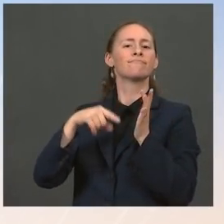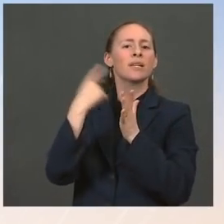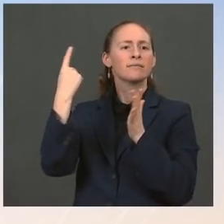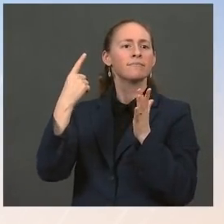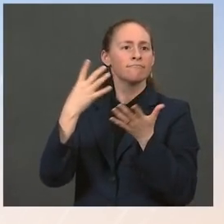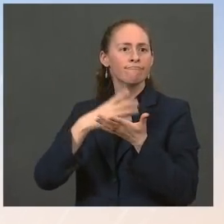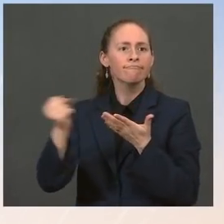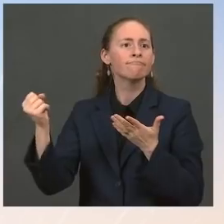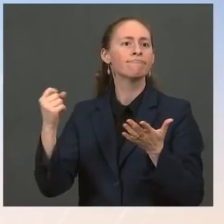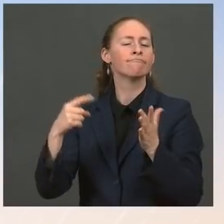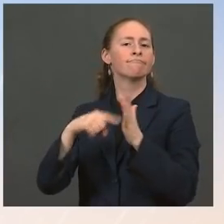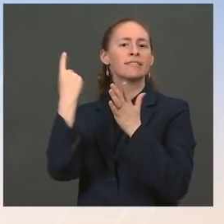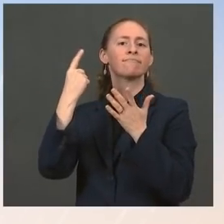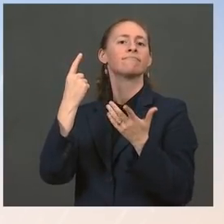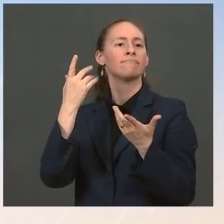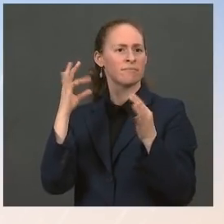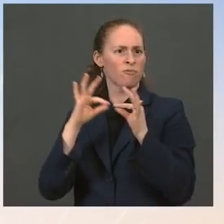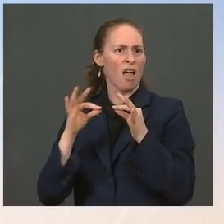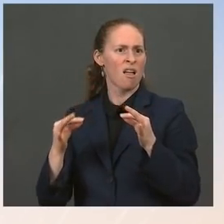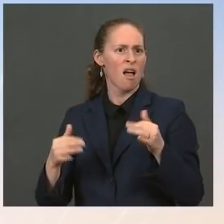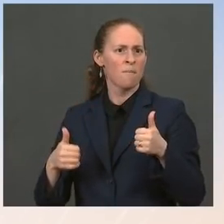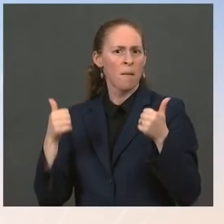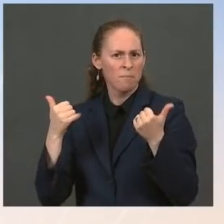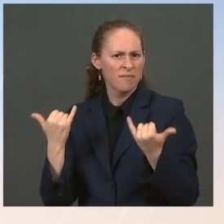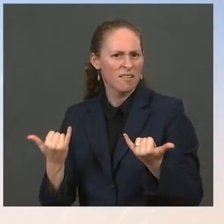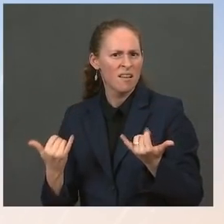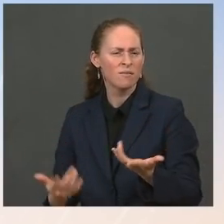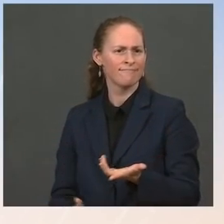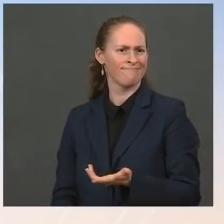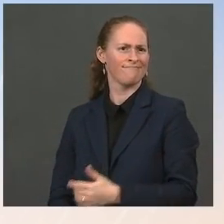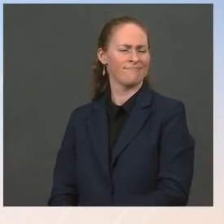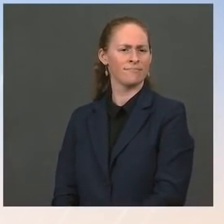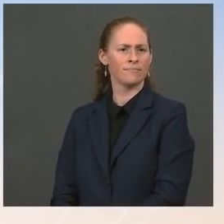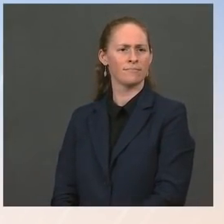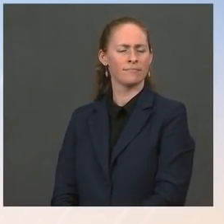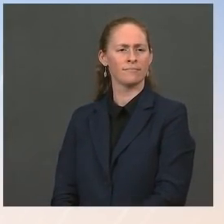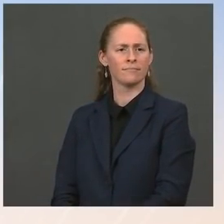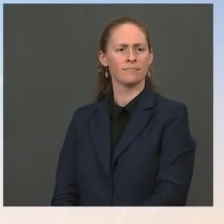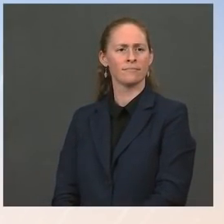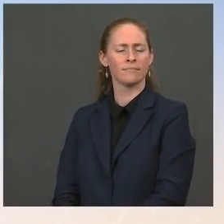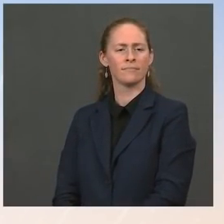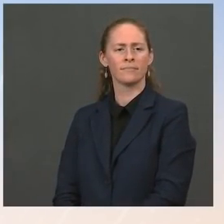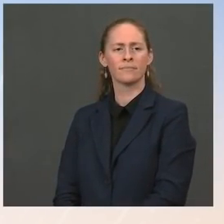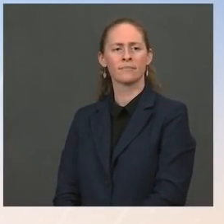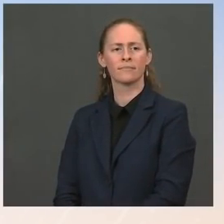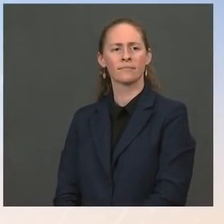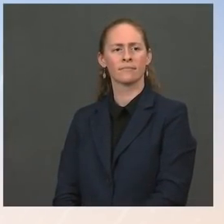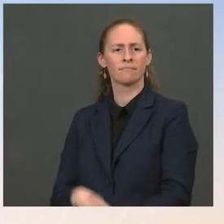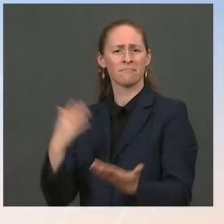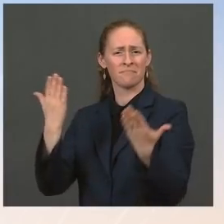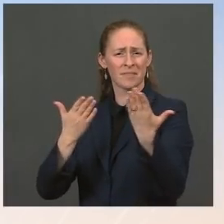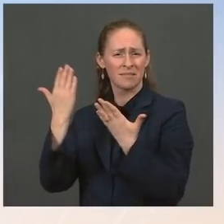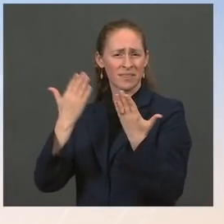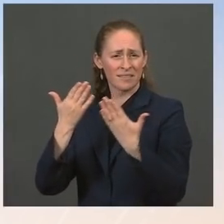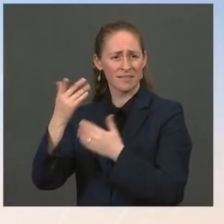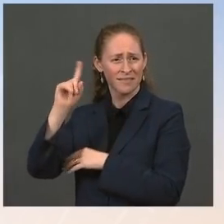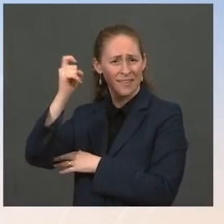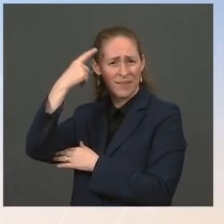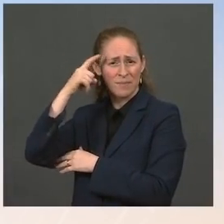the pledges that countries are willing to make? Will other governments get weak-kneed about going green at a time when they're facing brewing,